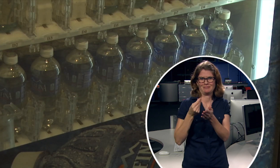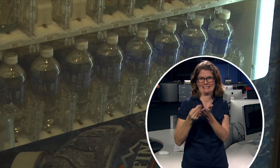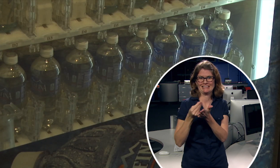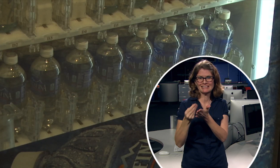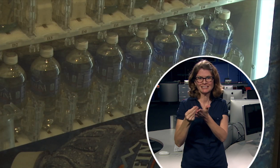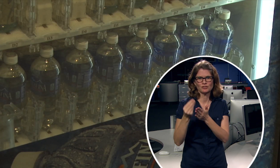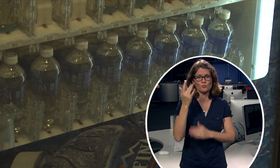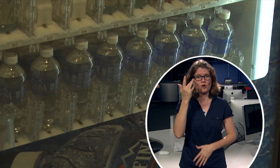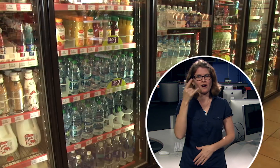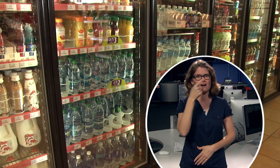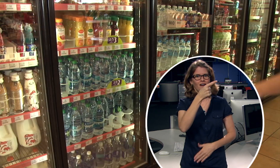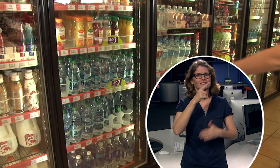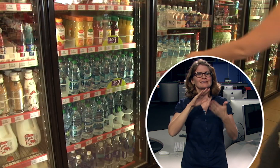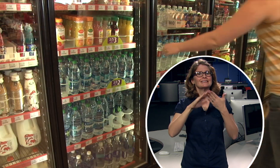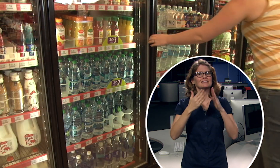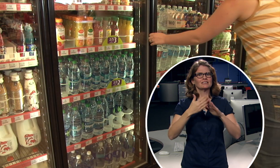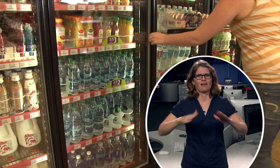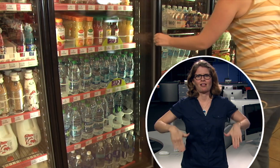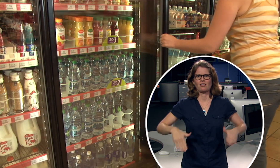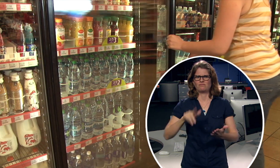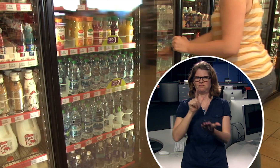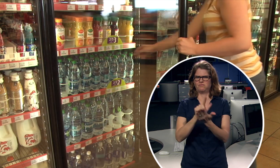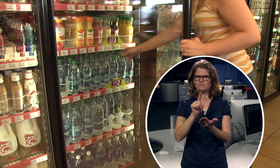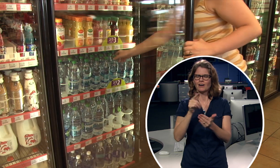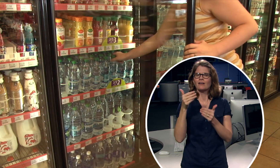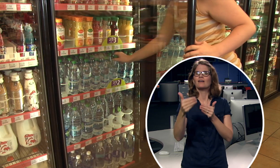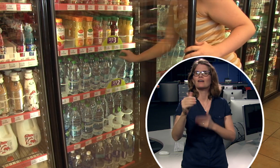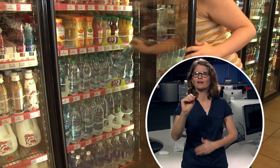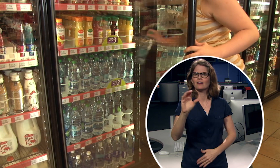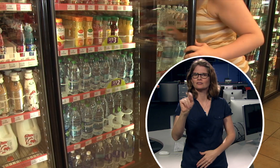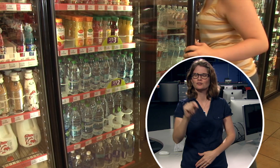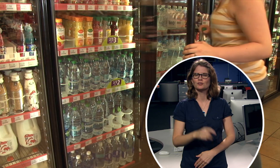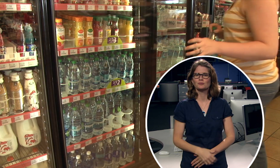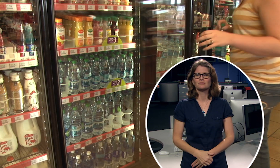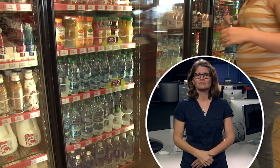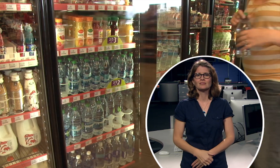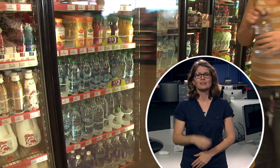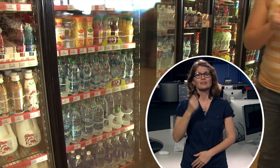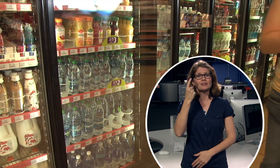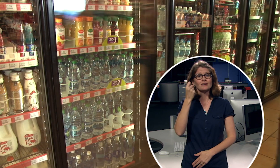RESIDENTS HAVE TIME THOUGH BECAUSE THE CITY WON'T START PHASING THEM OUT UNTIL OCTOBER.